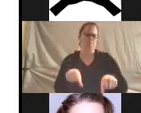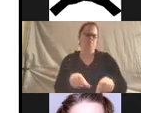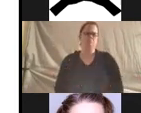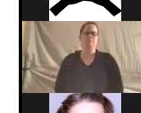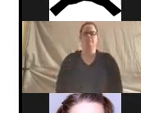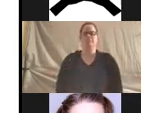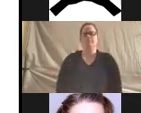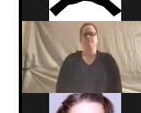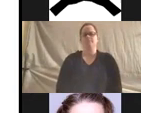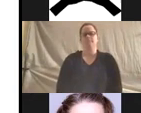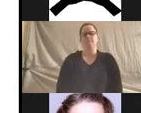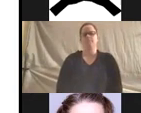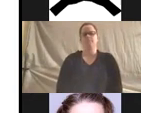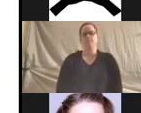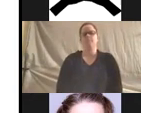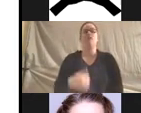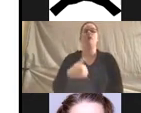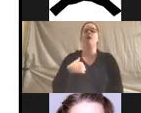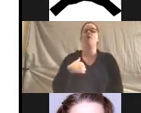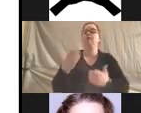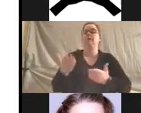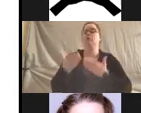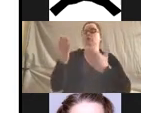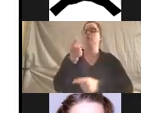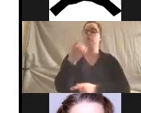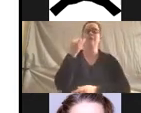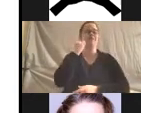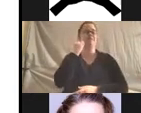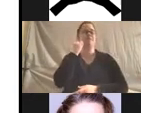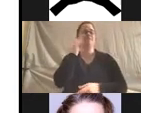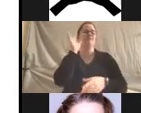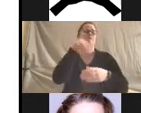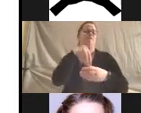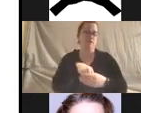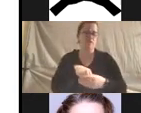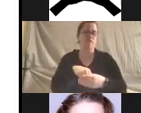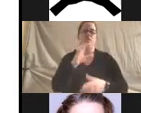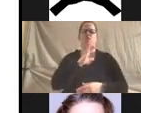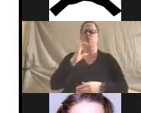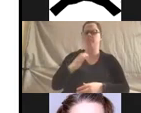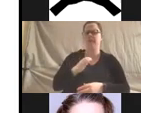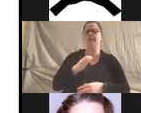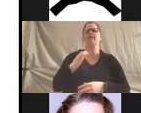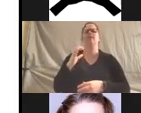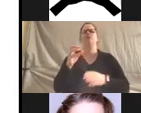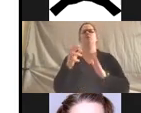I will encourage you if you're participating in a rulemaking committee to ask a lot of questions about what is possible